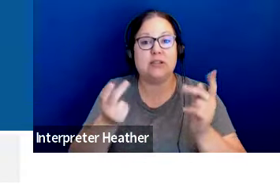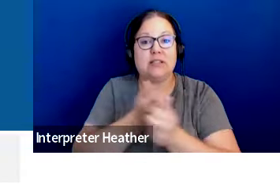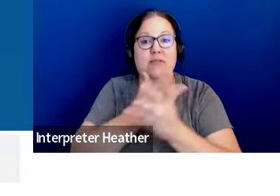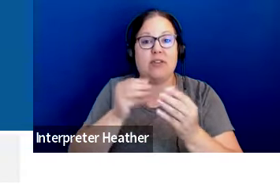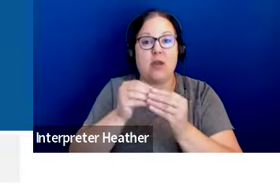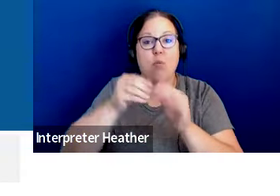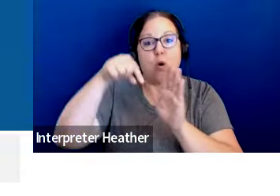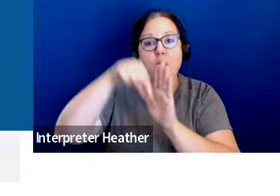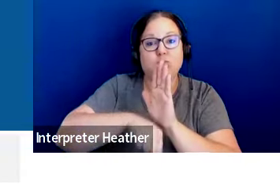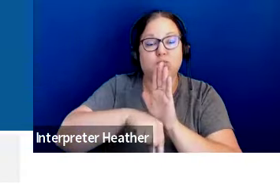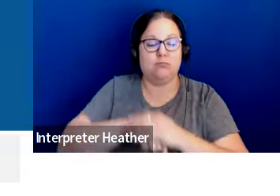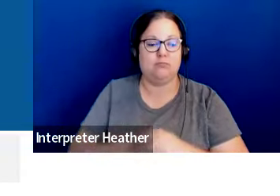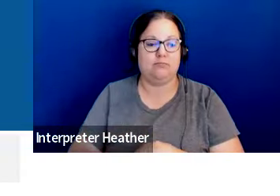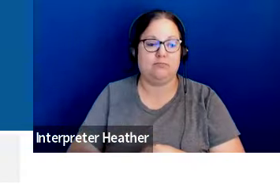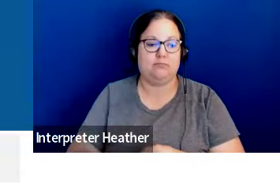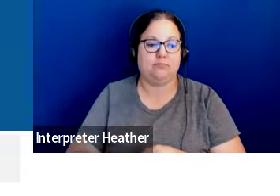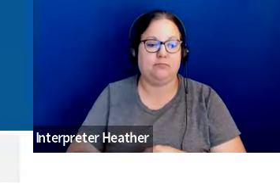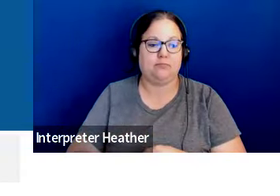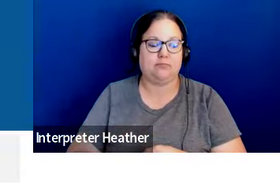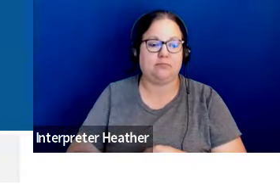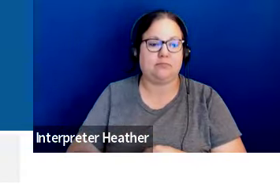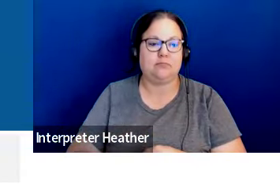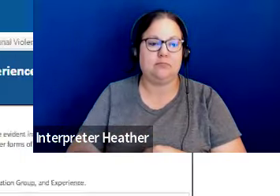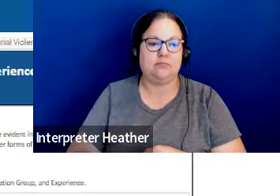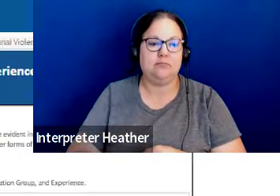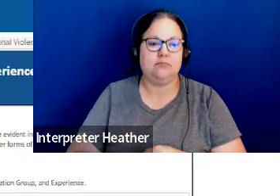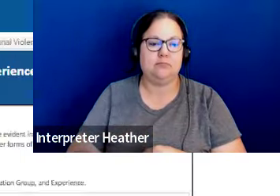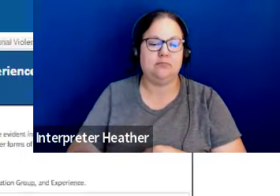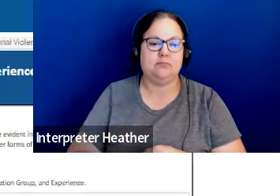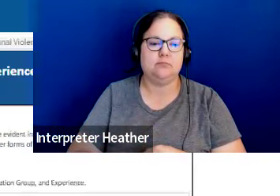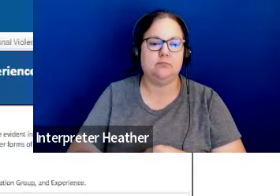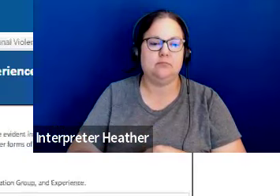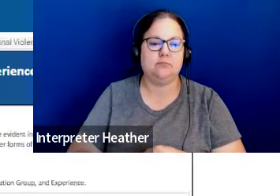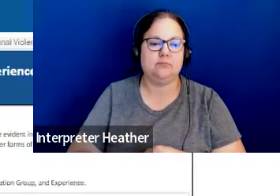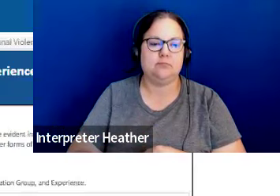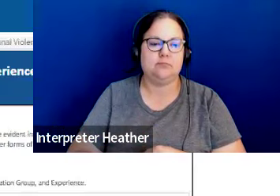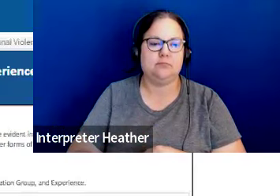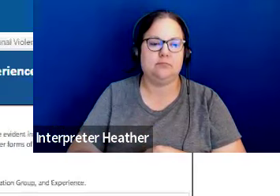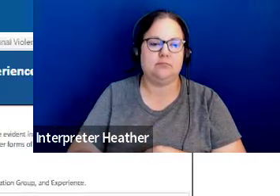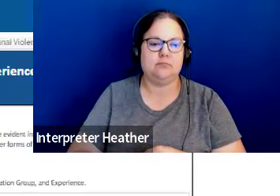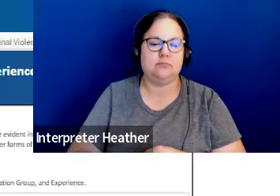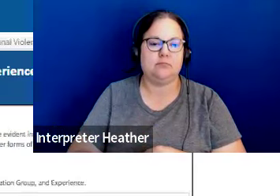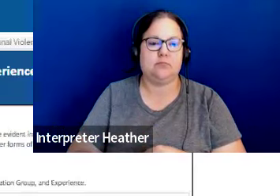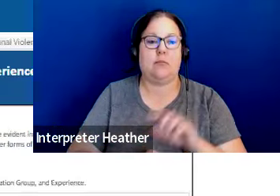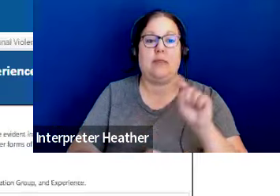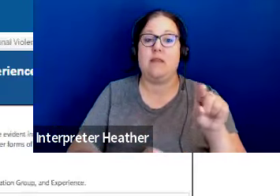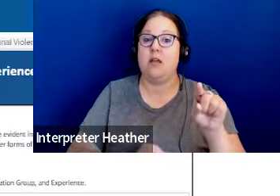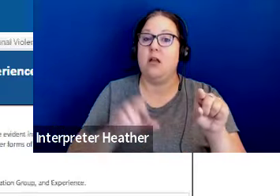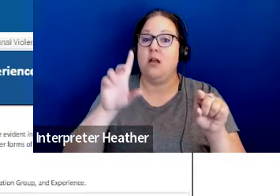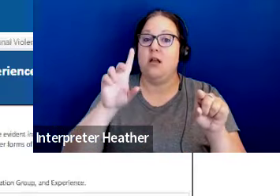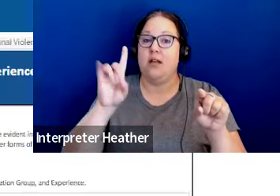of the dashboard that you'd like to read, next slide. This is what the dashboard itself looks